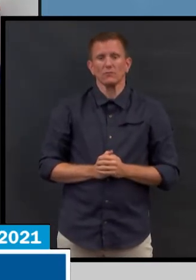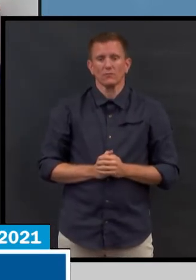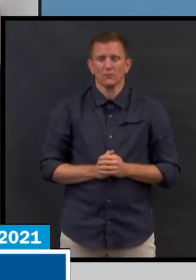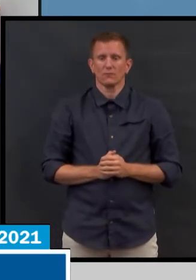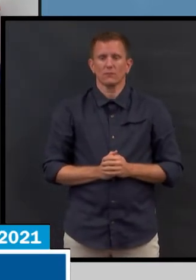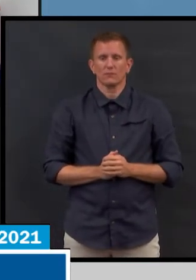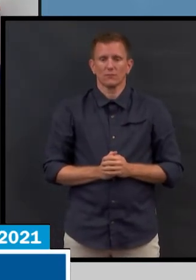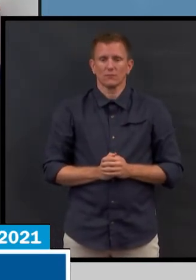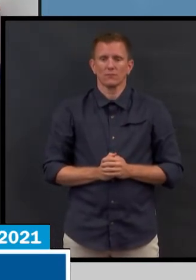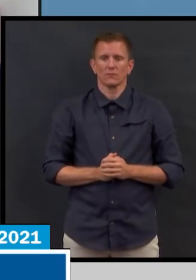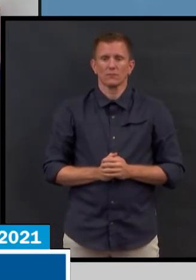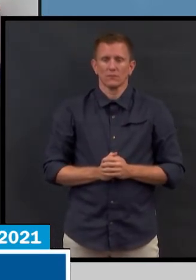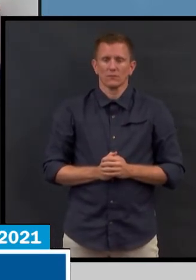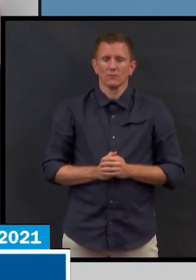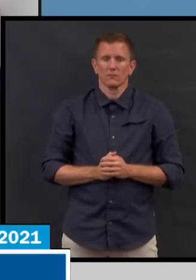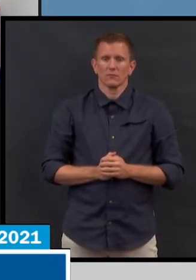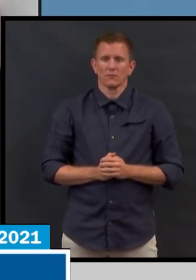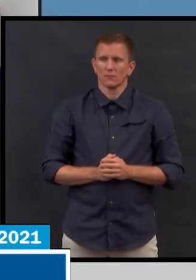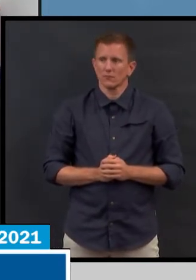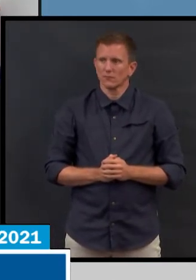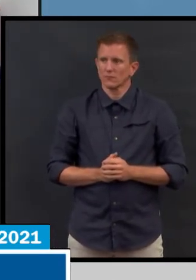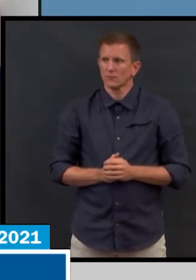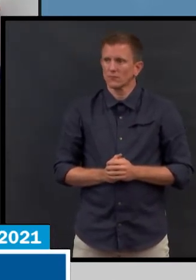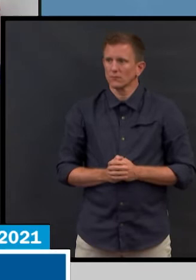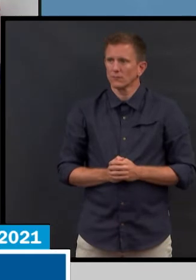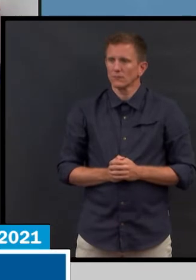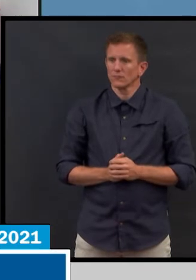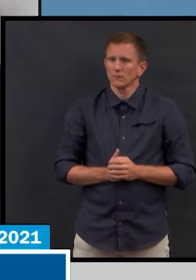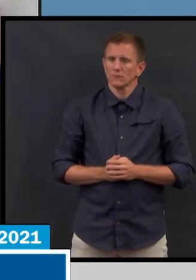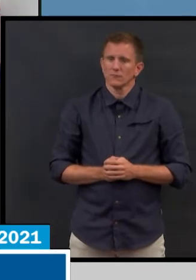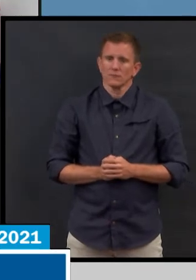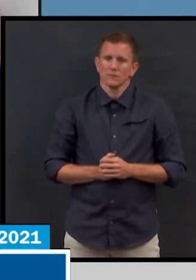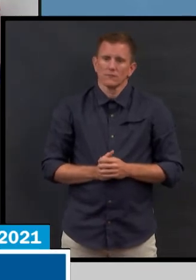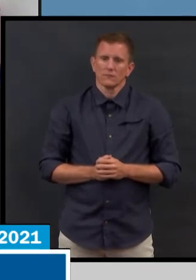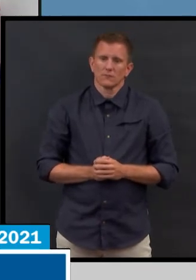the other thing that people want to know is about housing in their district and so here